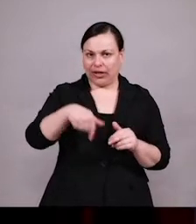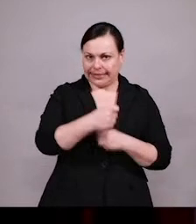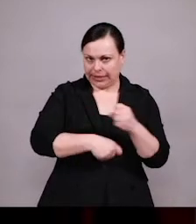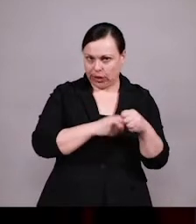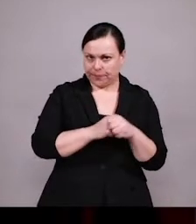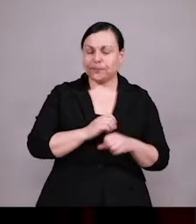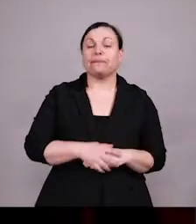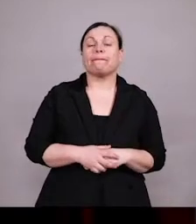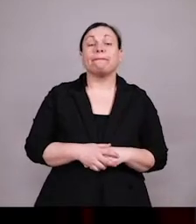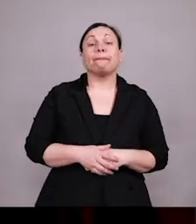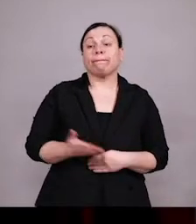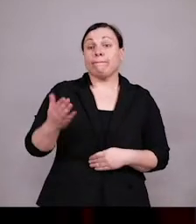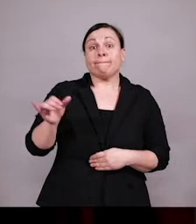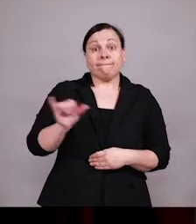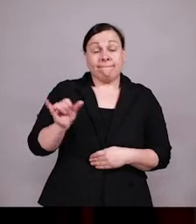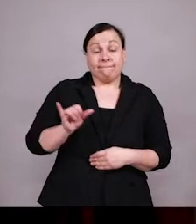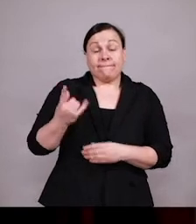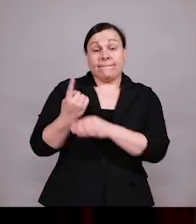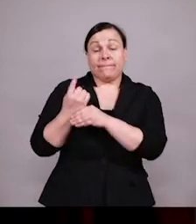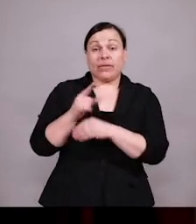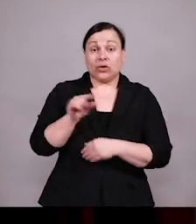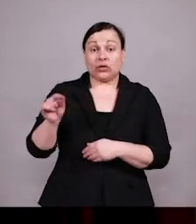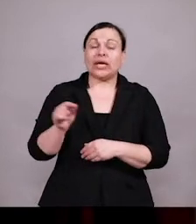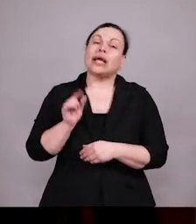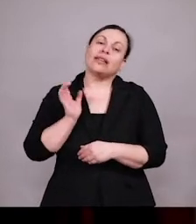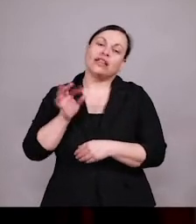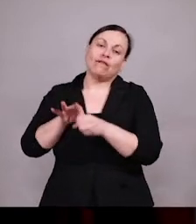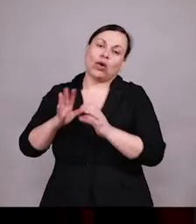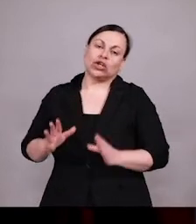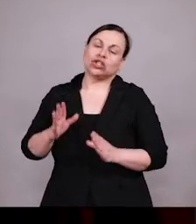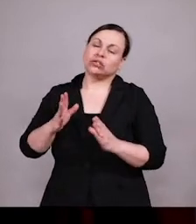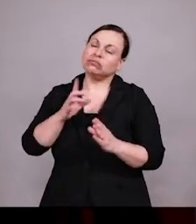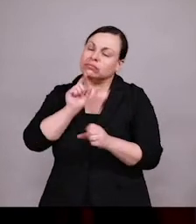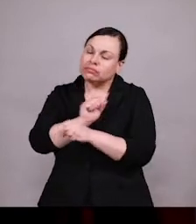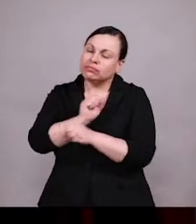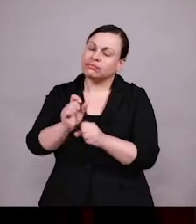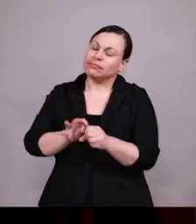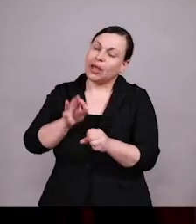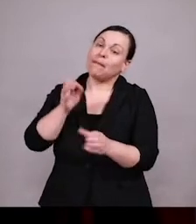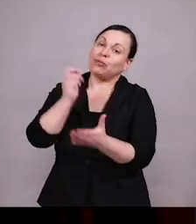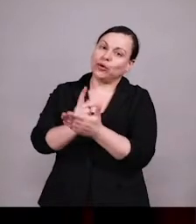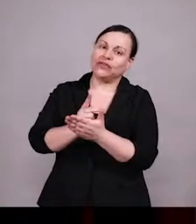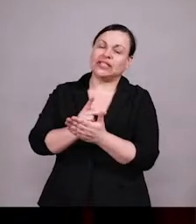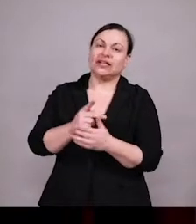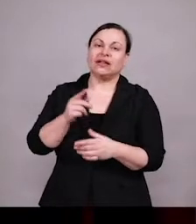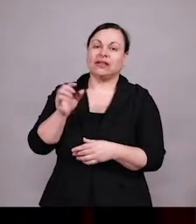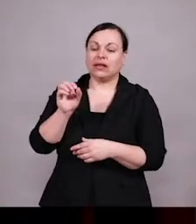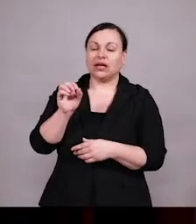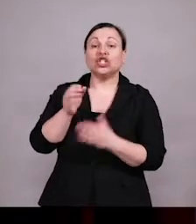And in 2020 the voters again generously approved General Obligation Bond C which will provide